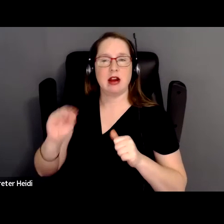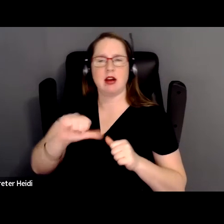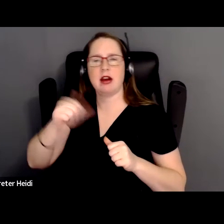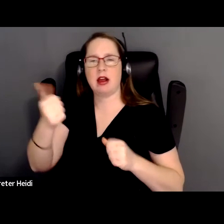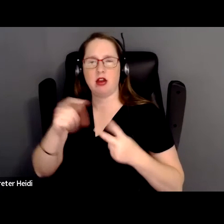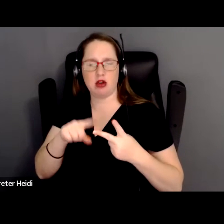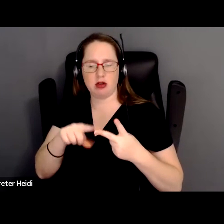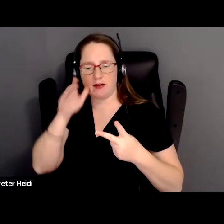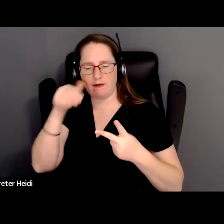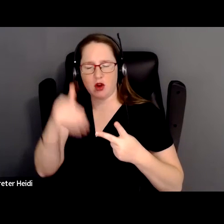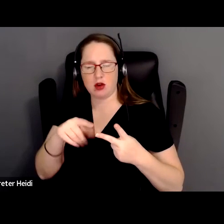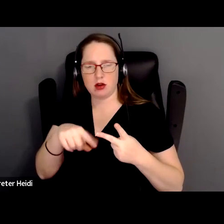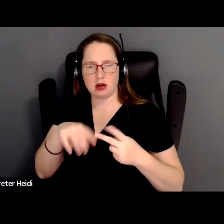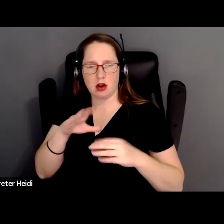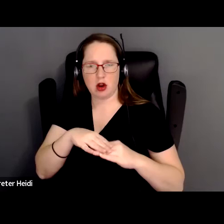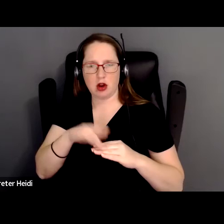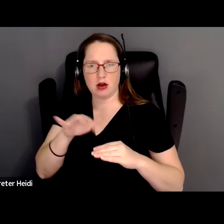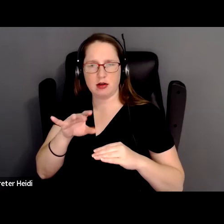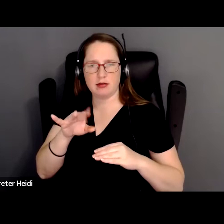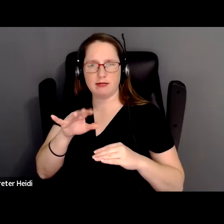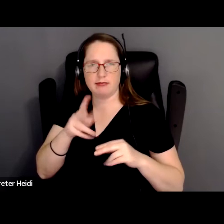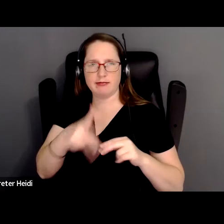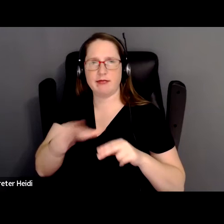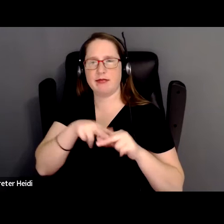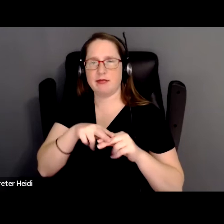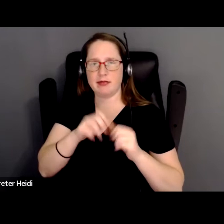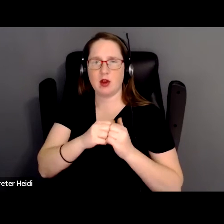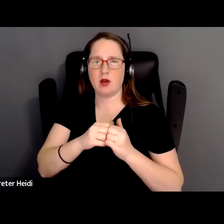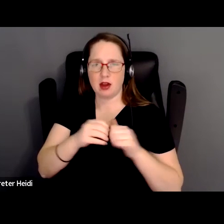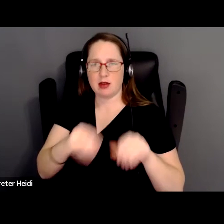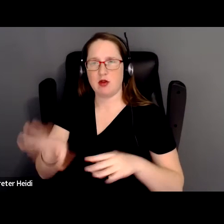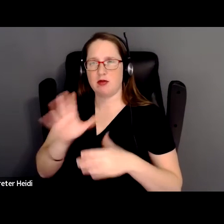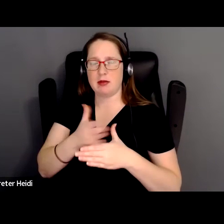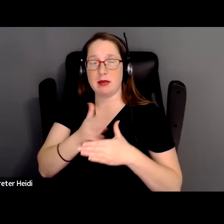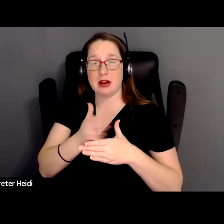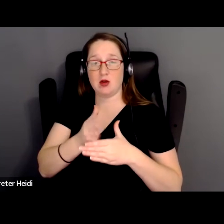that focused on an increase in the you in the movement between the remaining